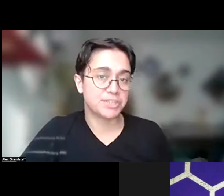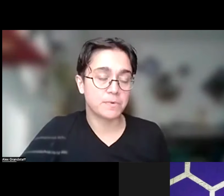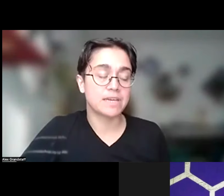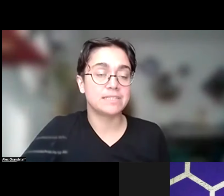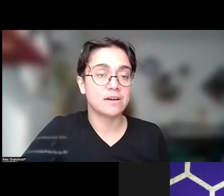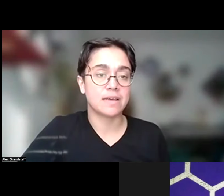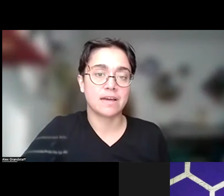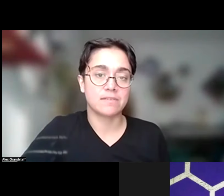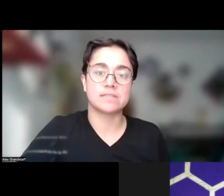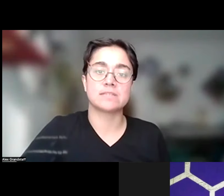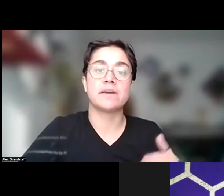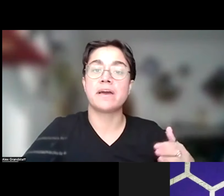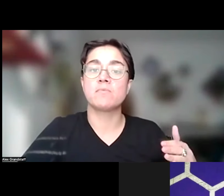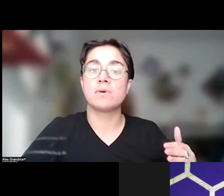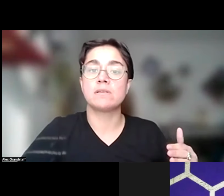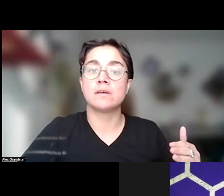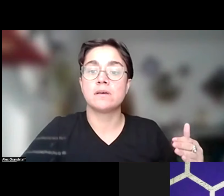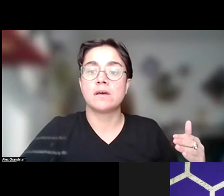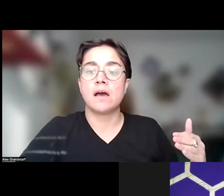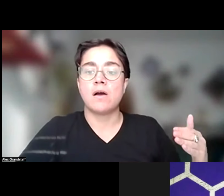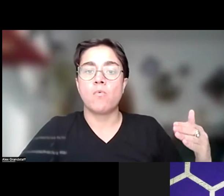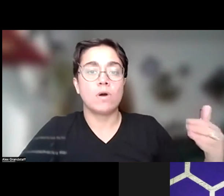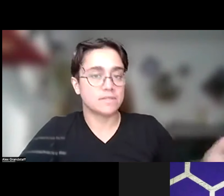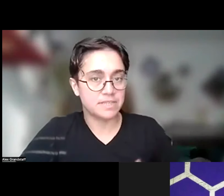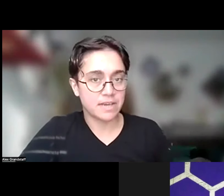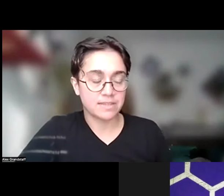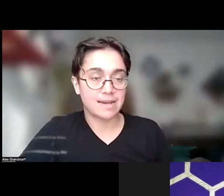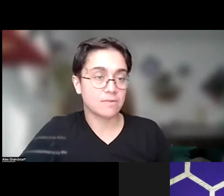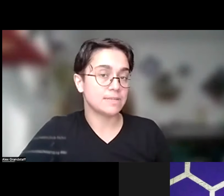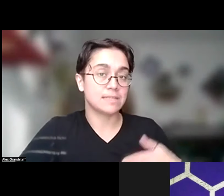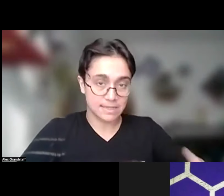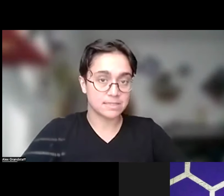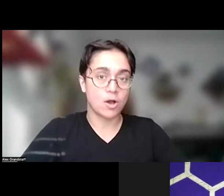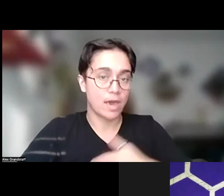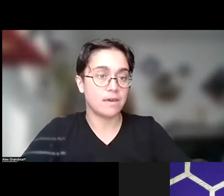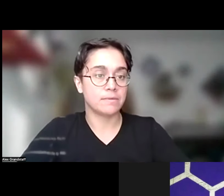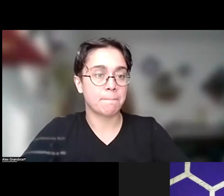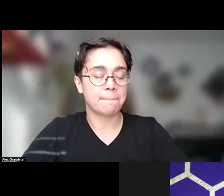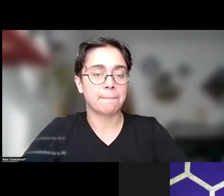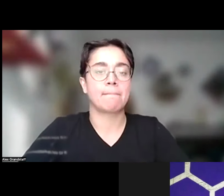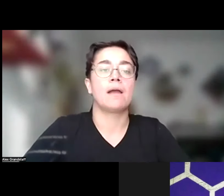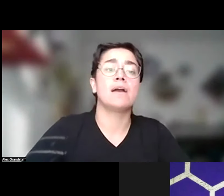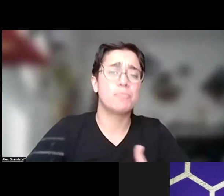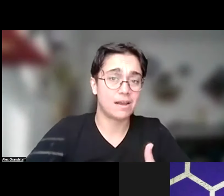Not everyone is in a position where they can take on that kind of risk.